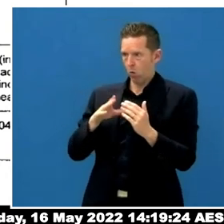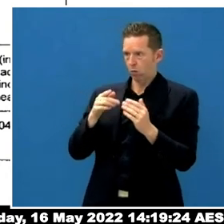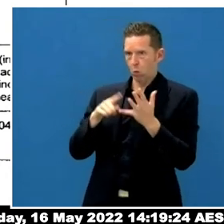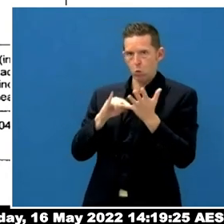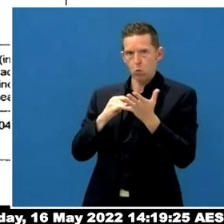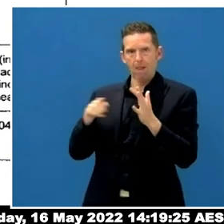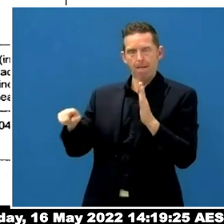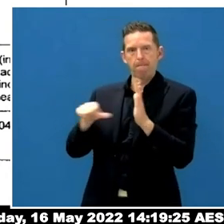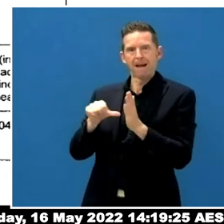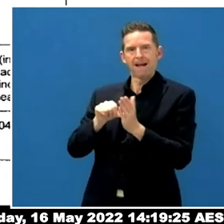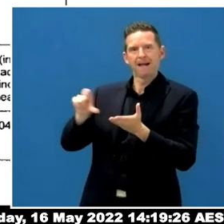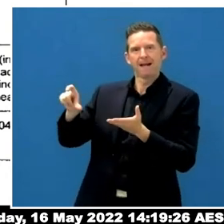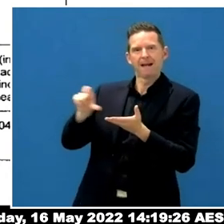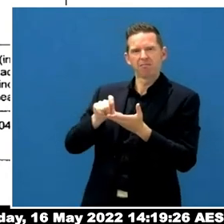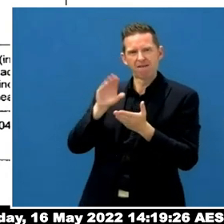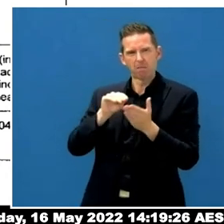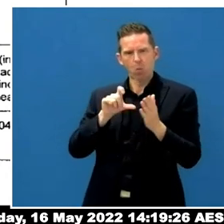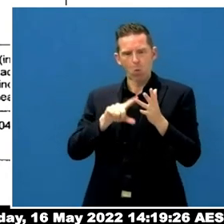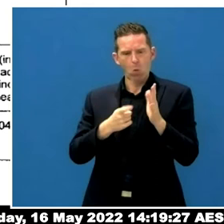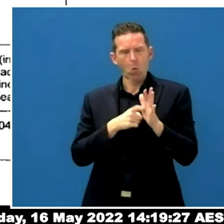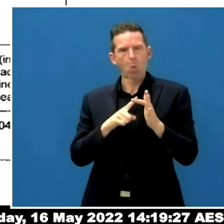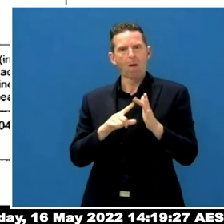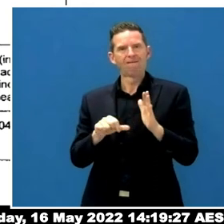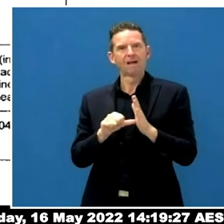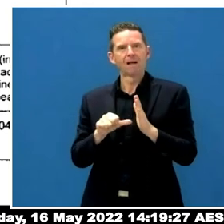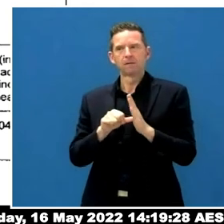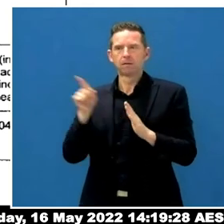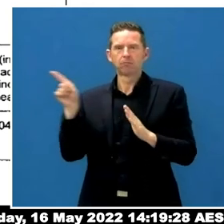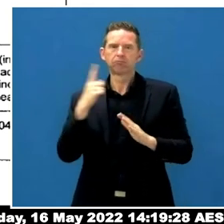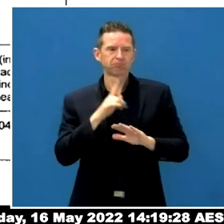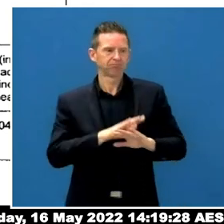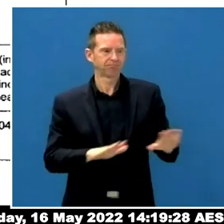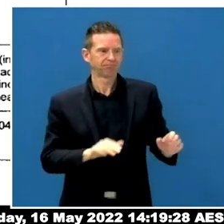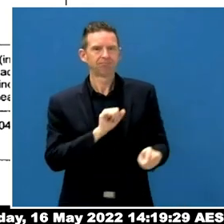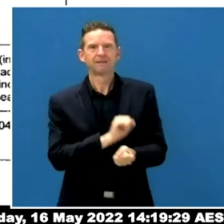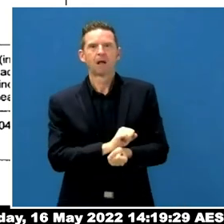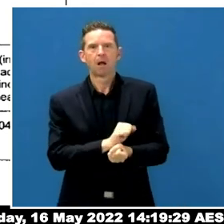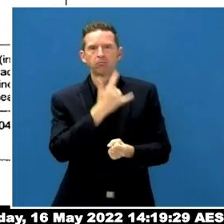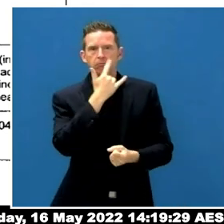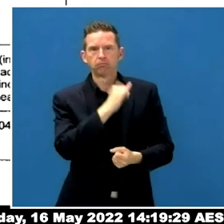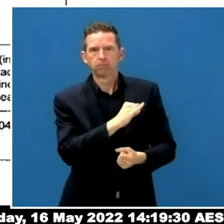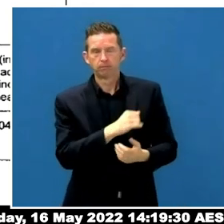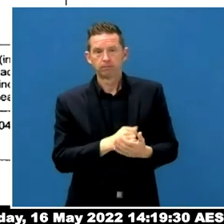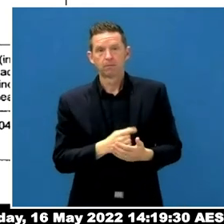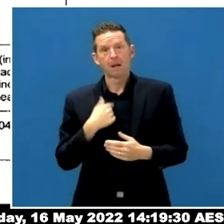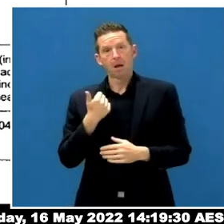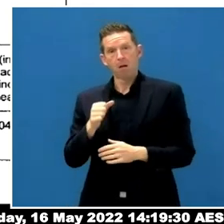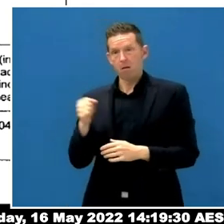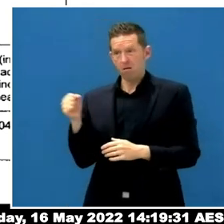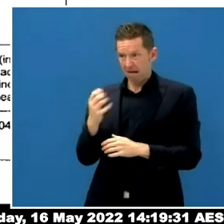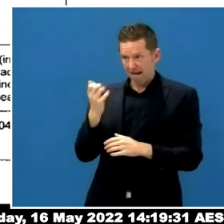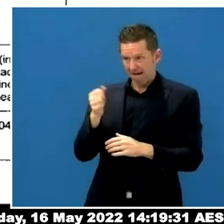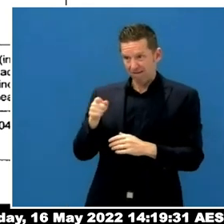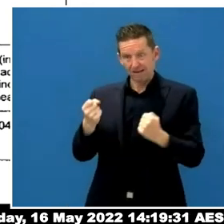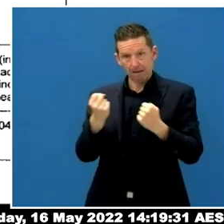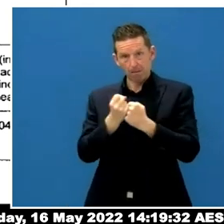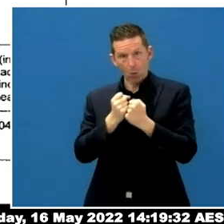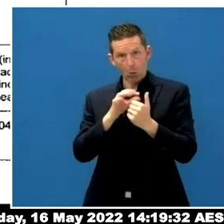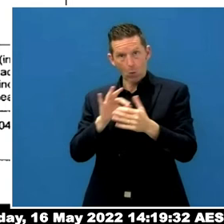And even when I got the Support Coordinator on board in 2020, she found it very difficult